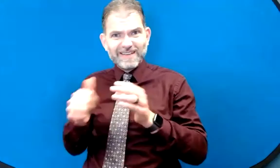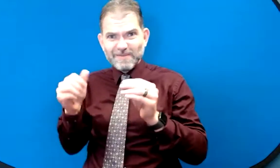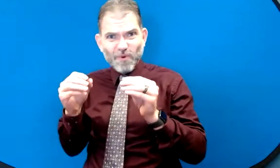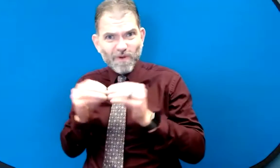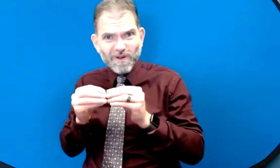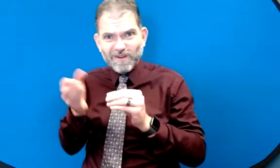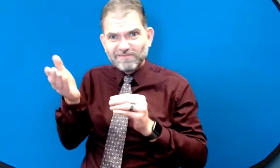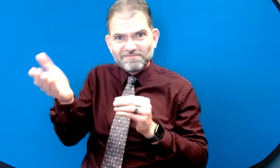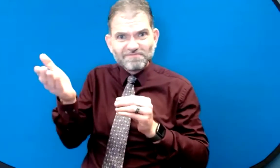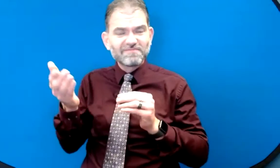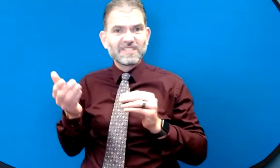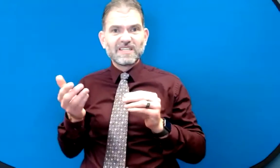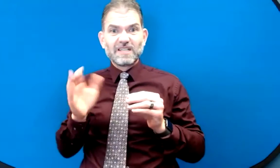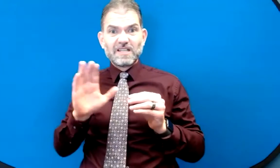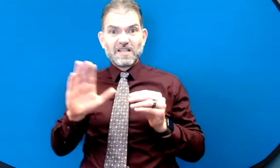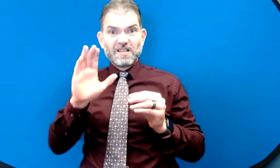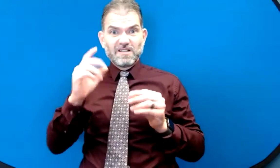ASL Interpreter: They're not the same person anymore.